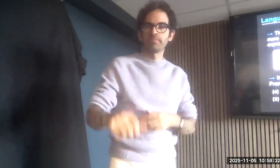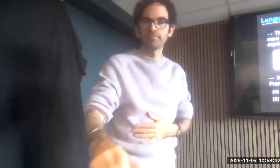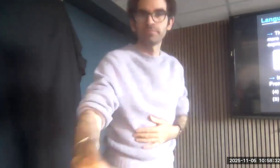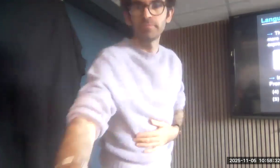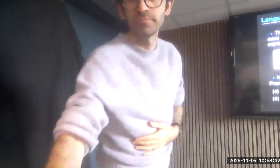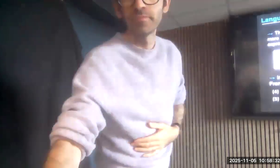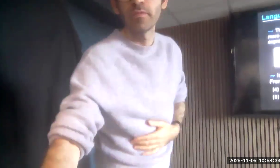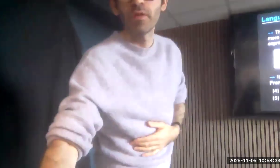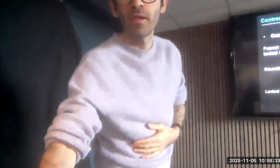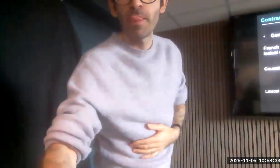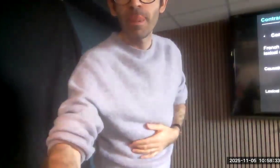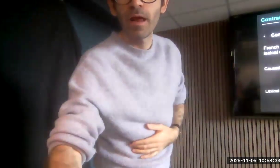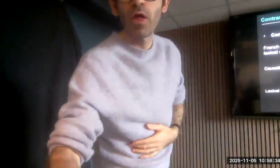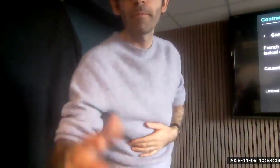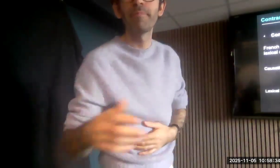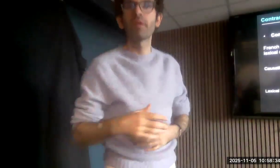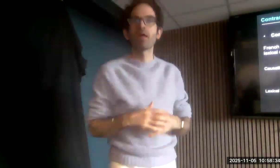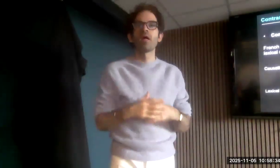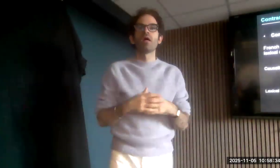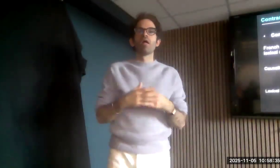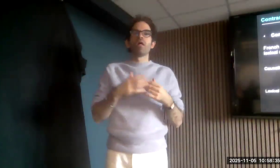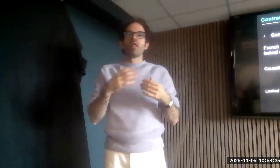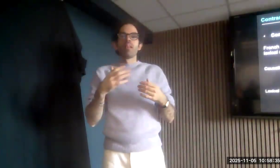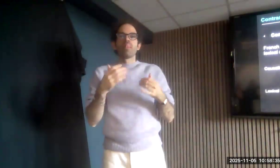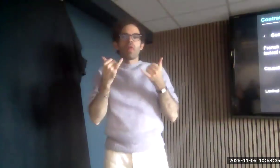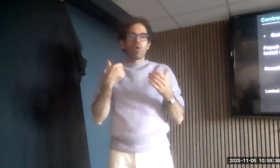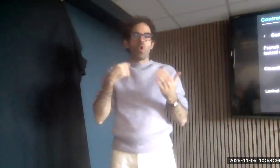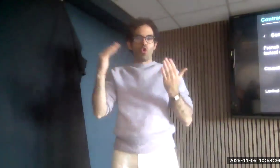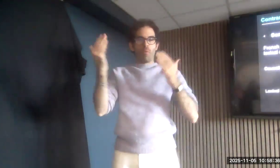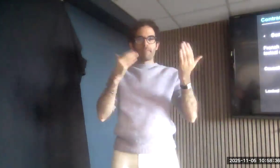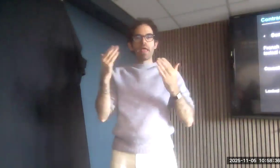being borrowed from French, and would instead opt for DONNER